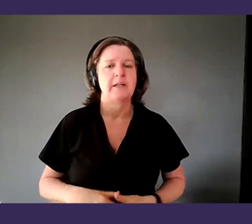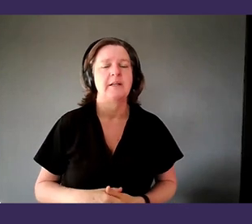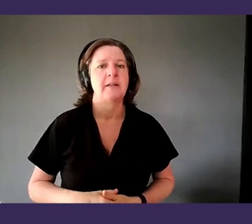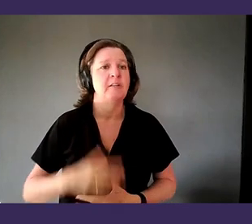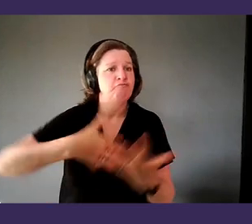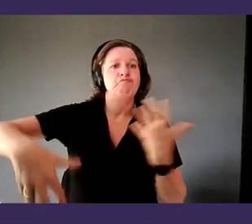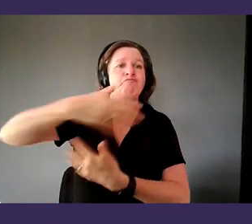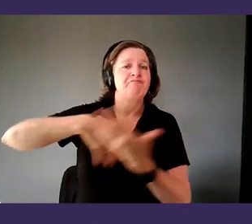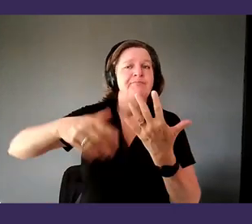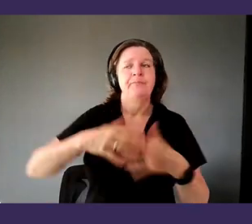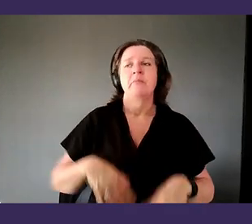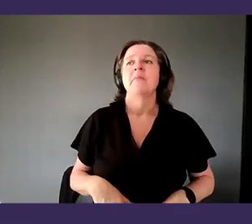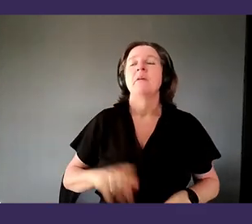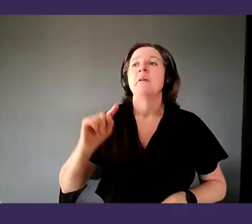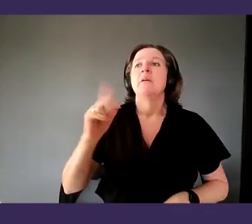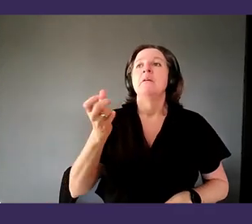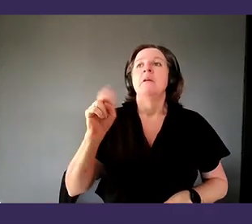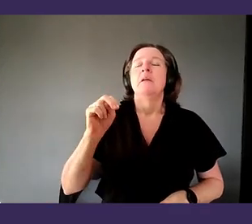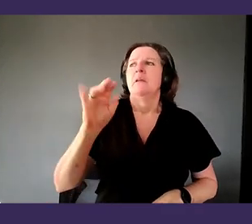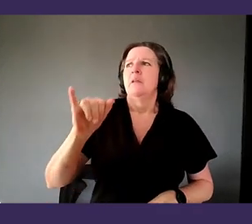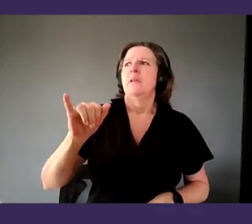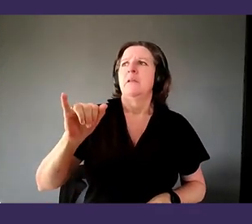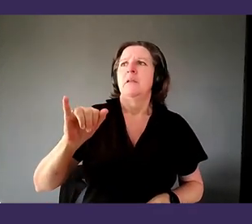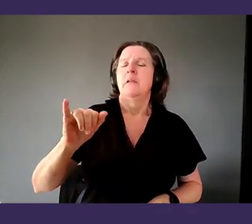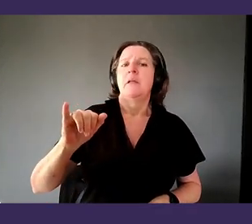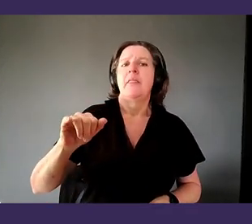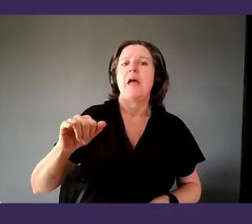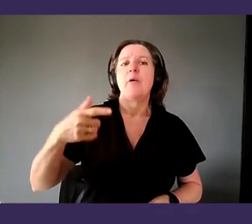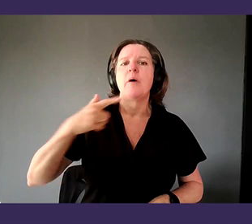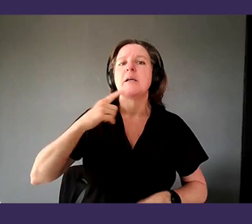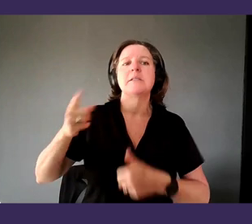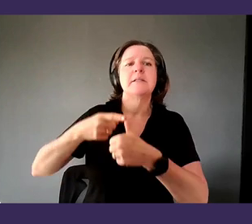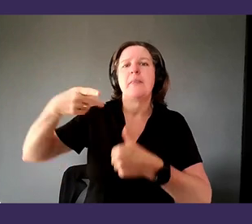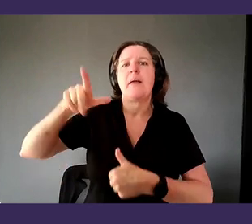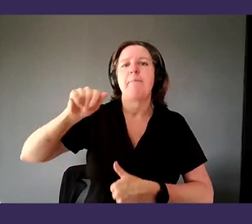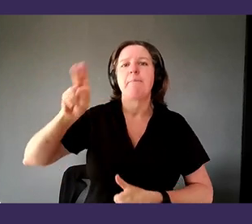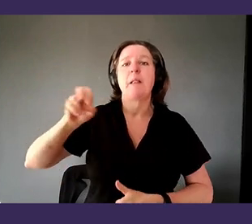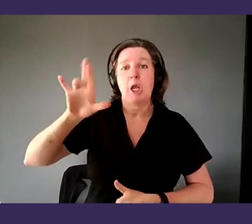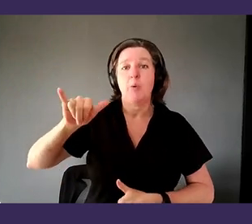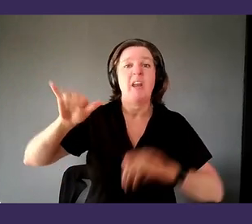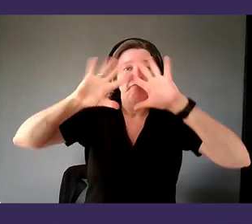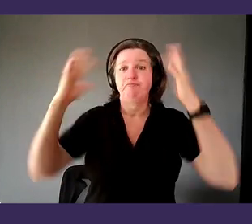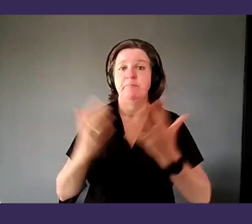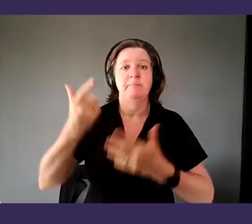Then came about, that was plenary guardianship. The second option was the guardian advocate.